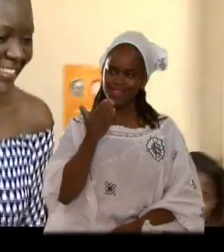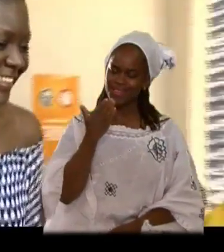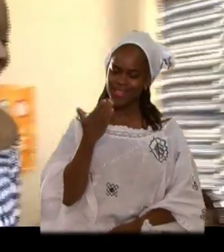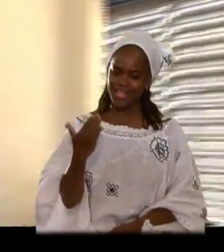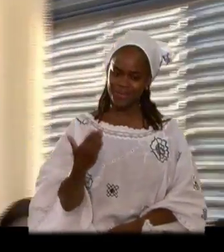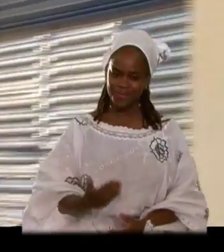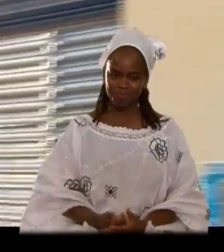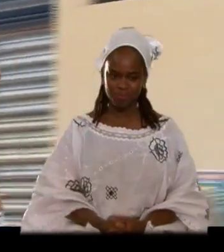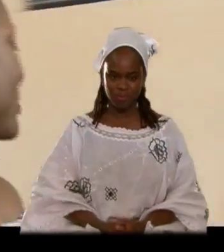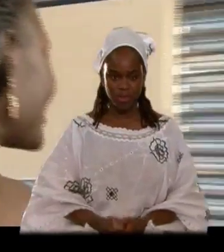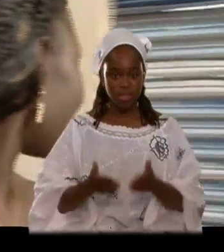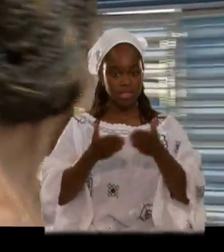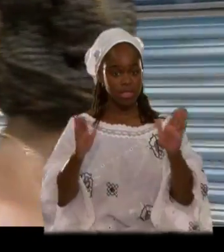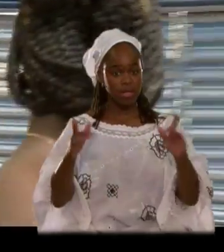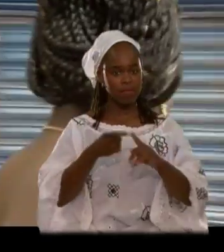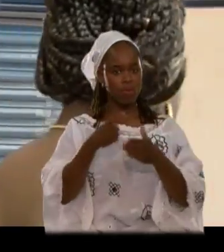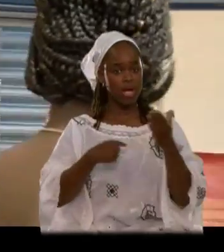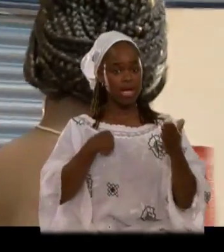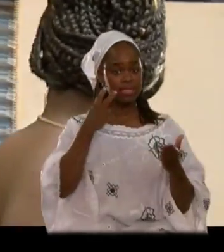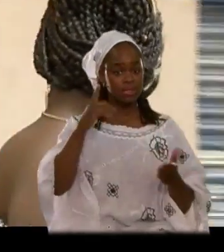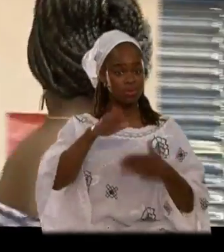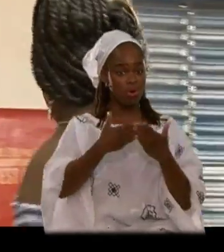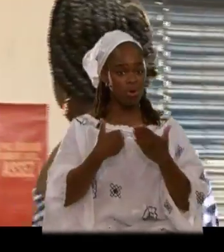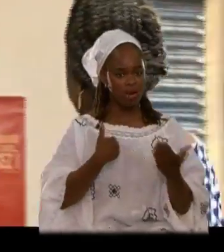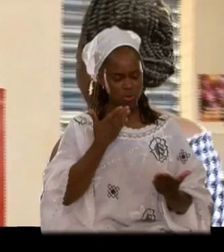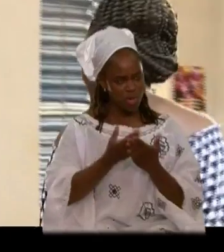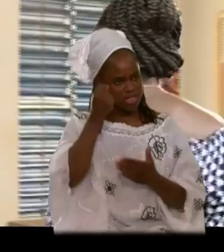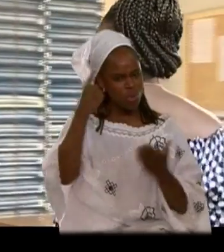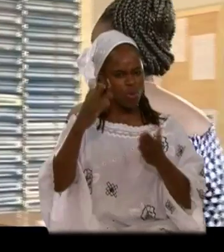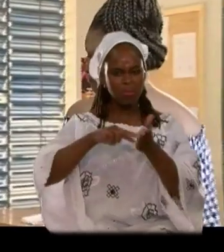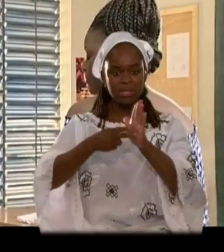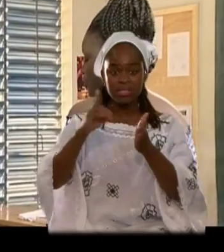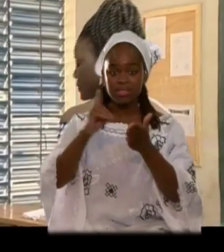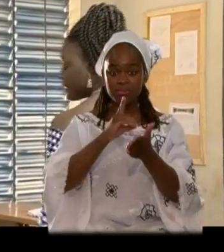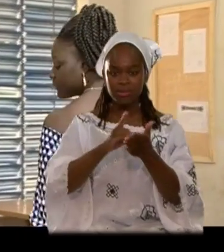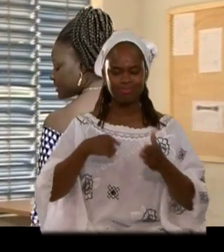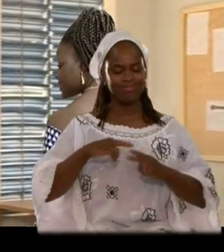In general, from what I've seen you all have a good understanding of discrimination. I'm very pleased.